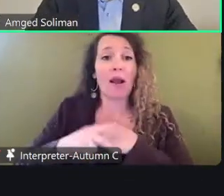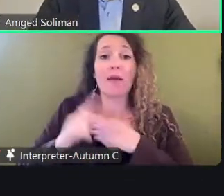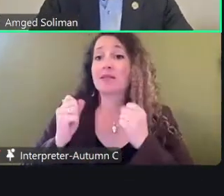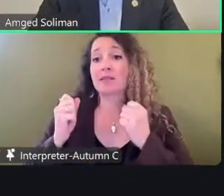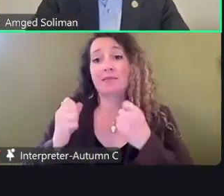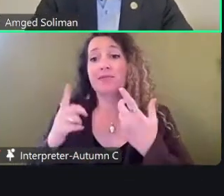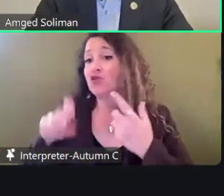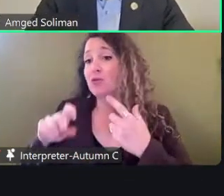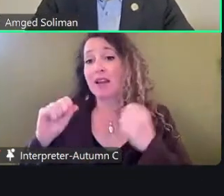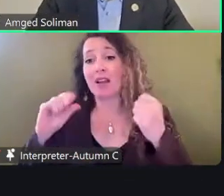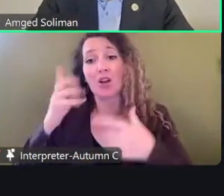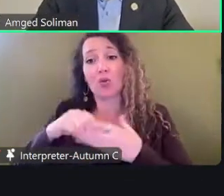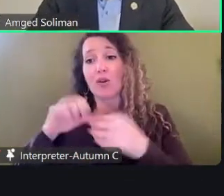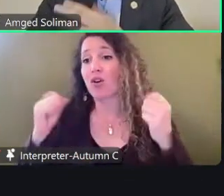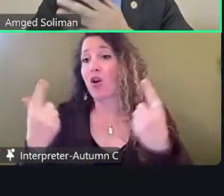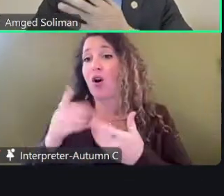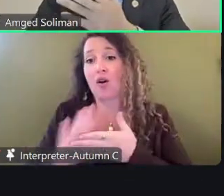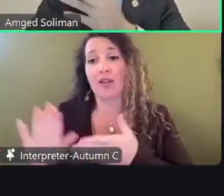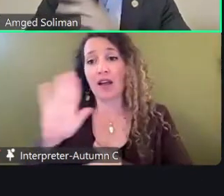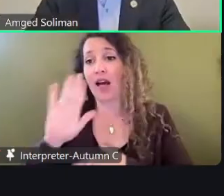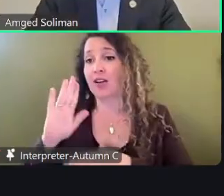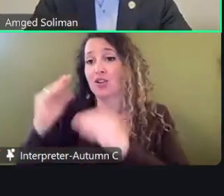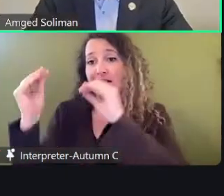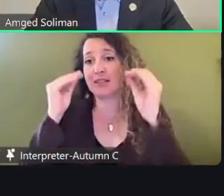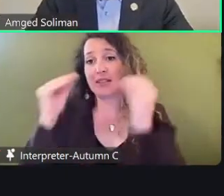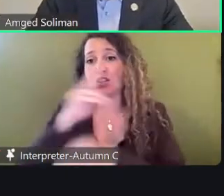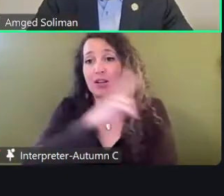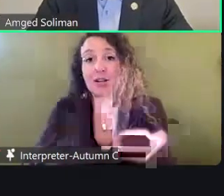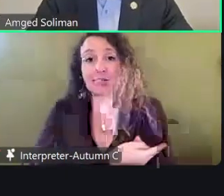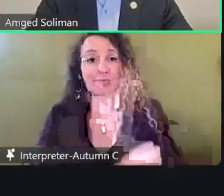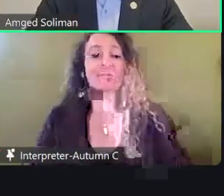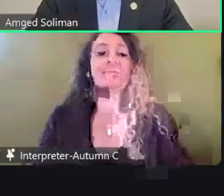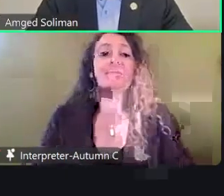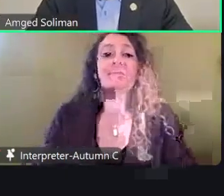So I wanted to talk a little bit of what the core competencies that NCD is recommending should be